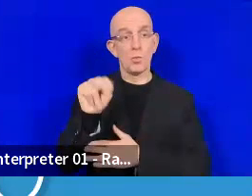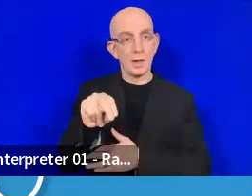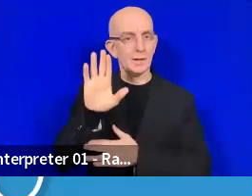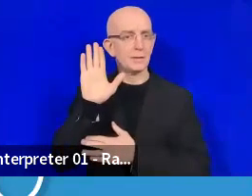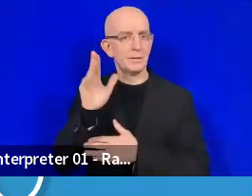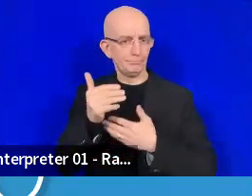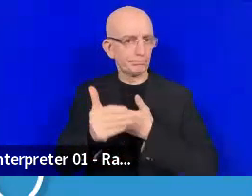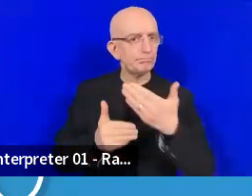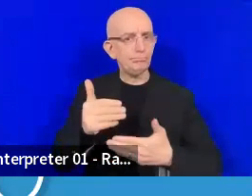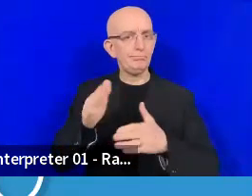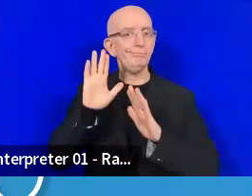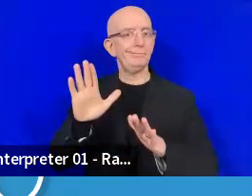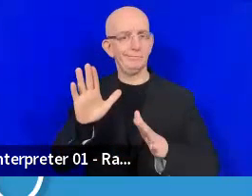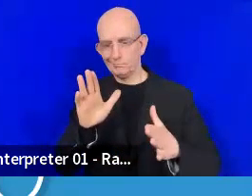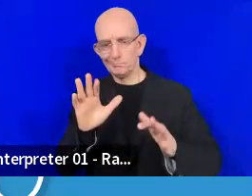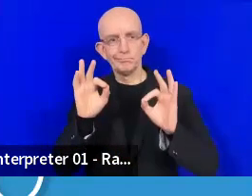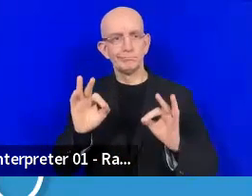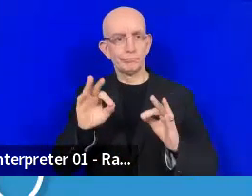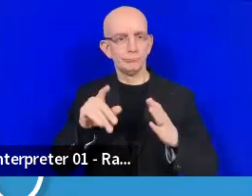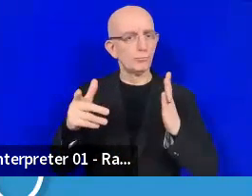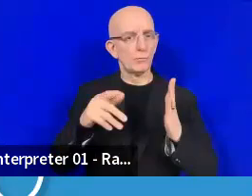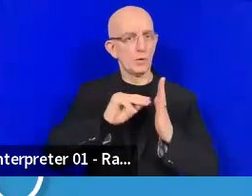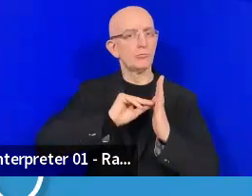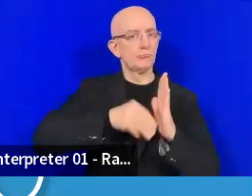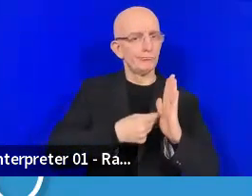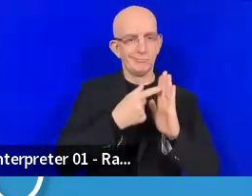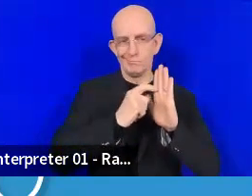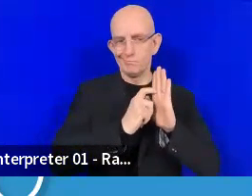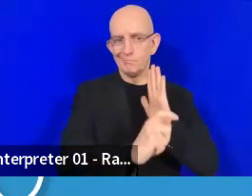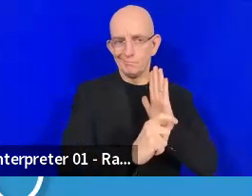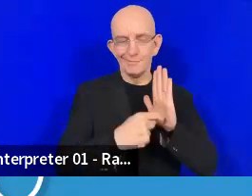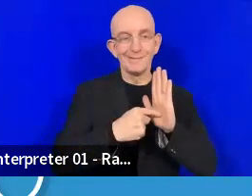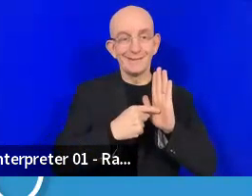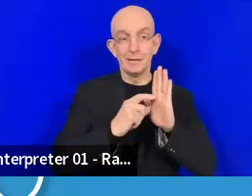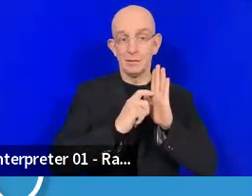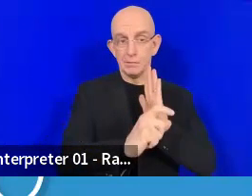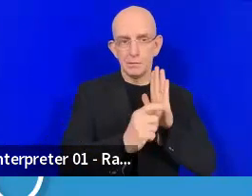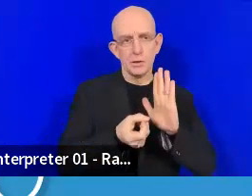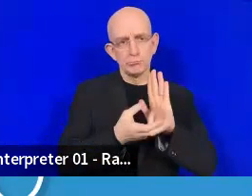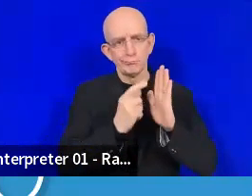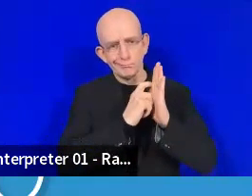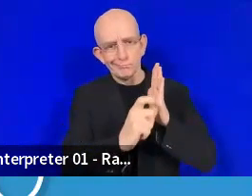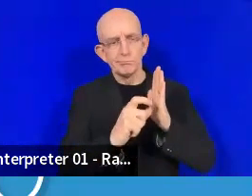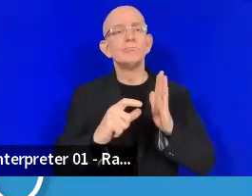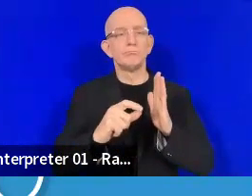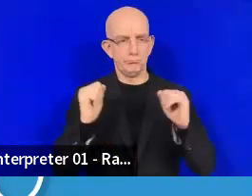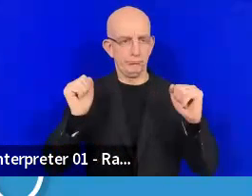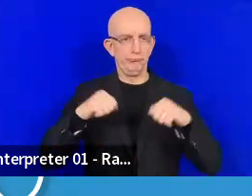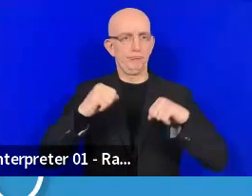Names UHC2023 as the technical lead for ensuring multistakeholder coordination and helping